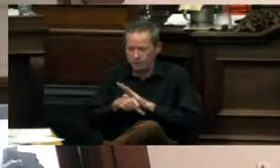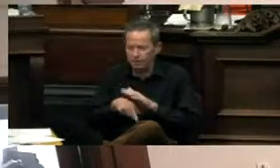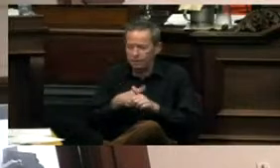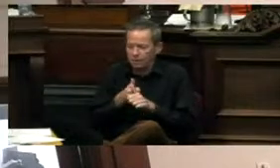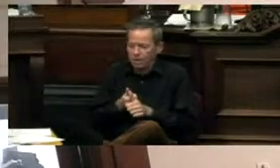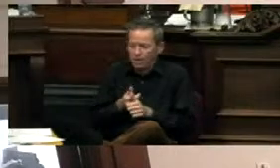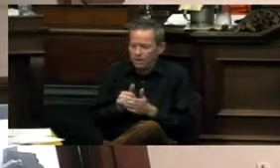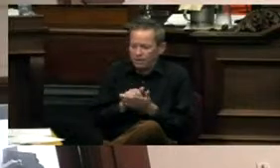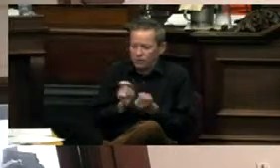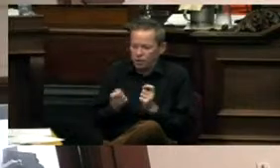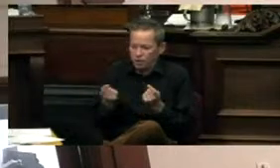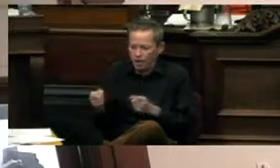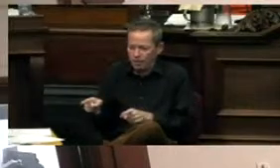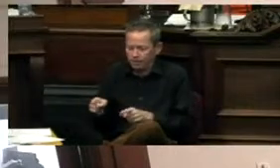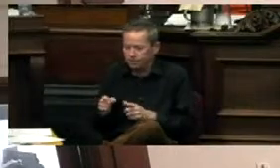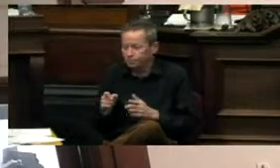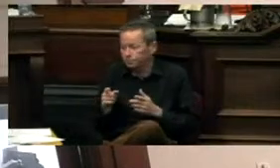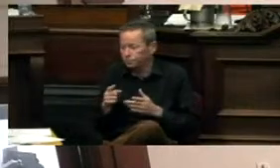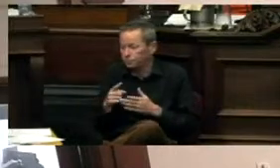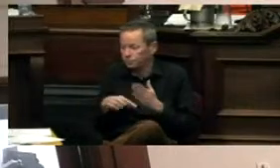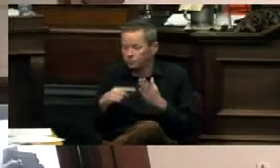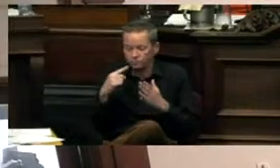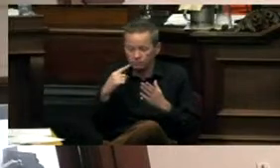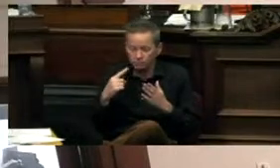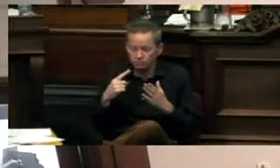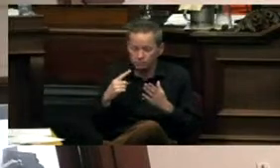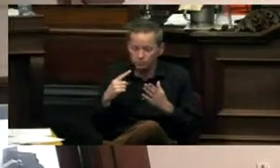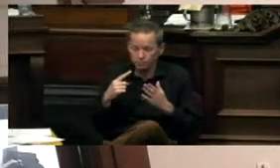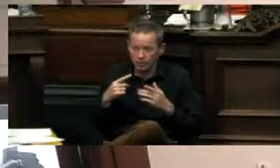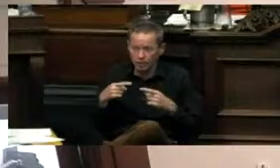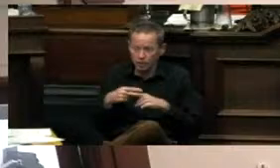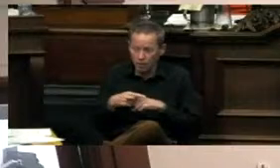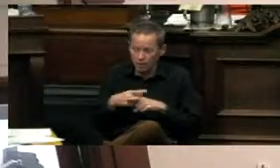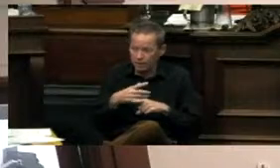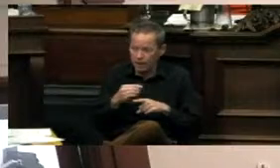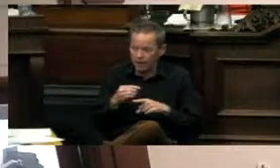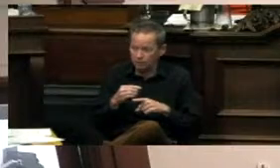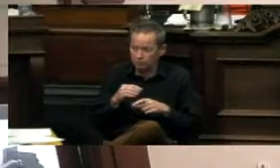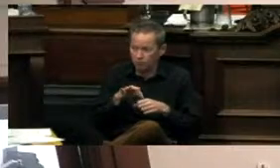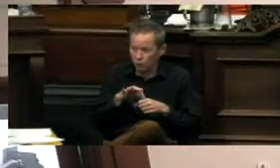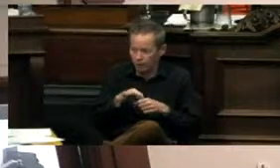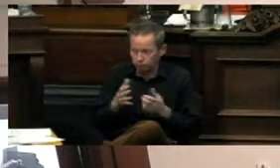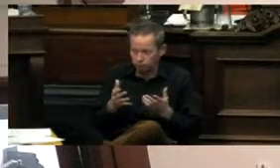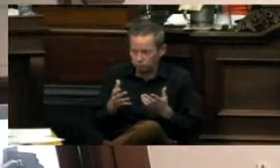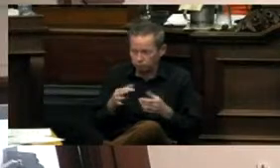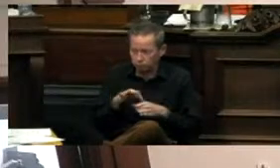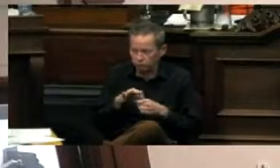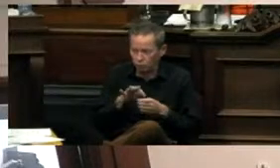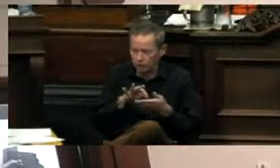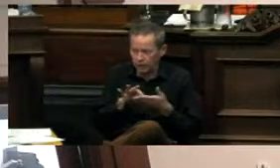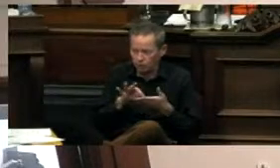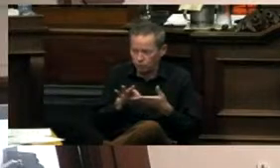does it mean? And without us knowing that, how could we create a policy based on this